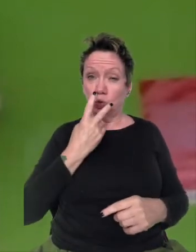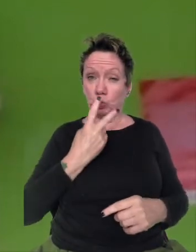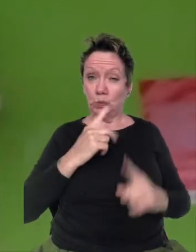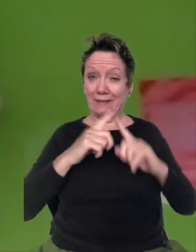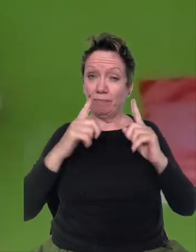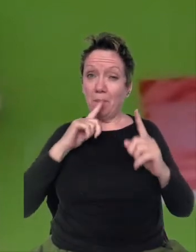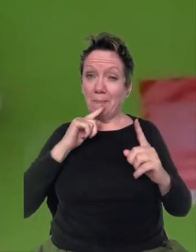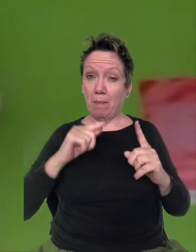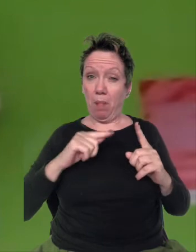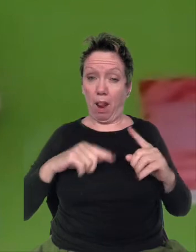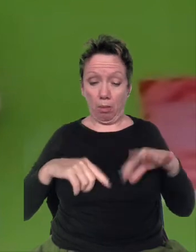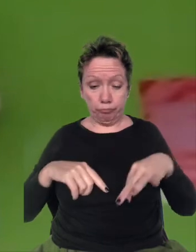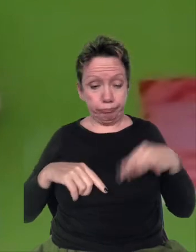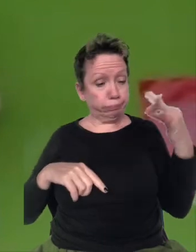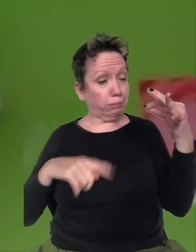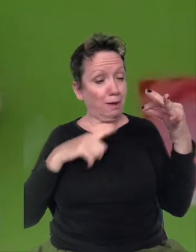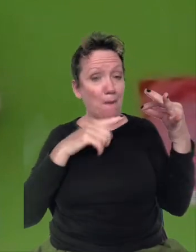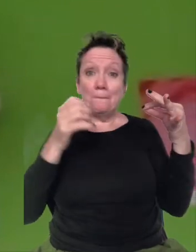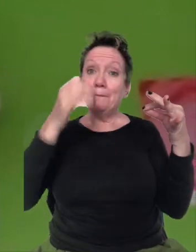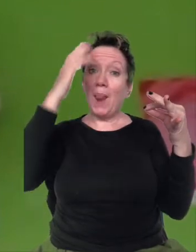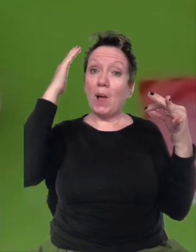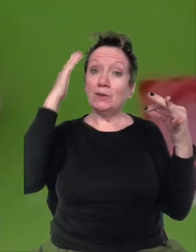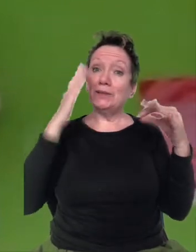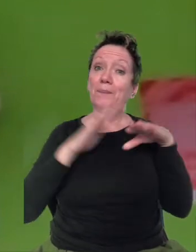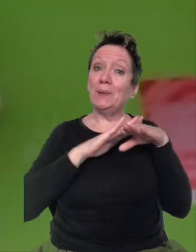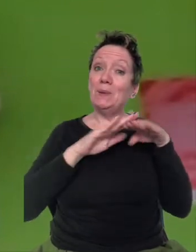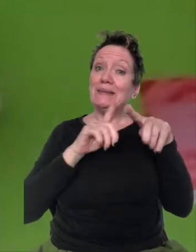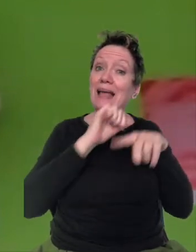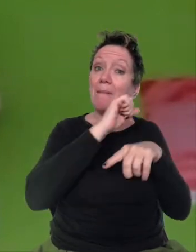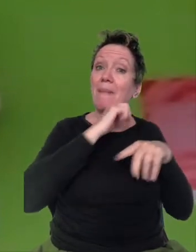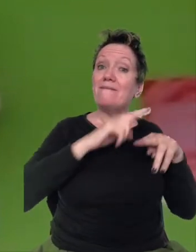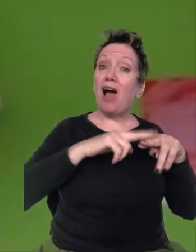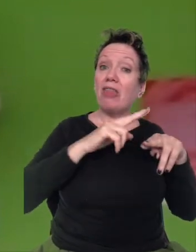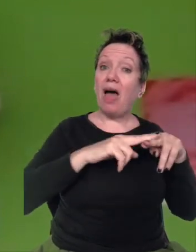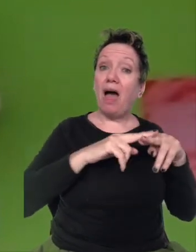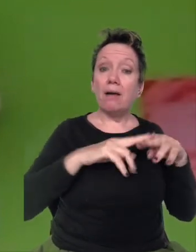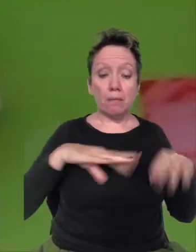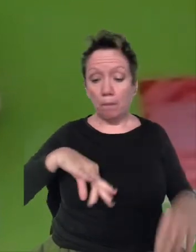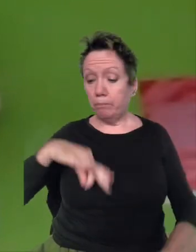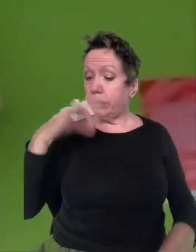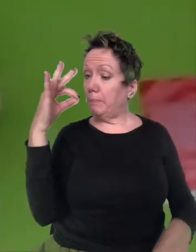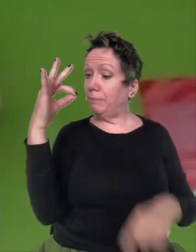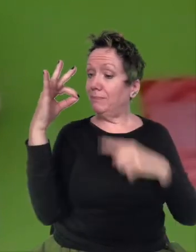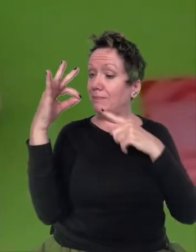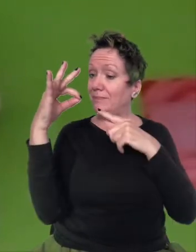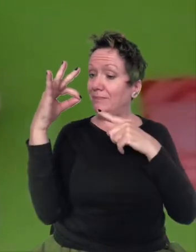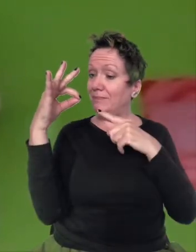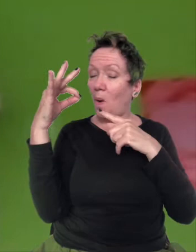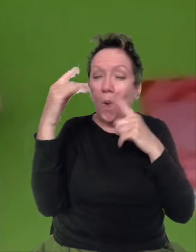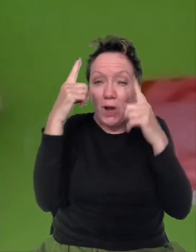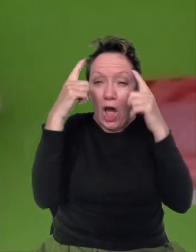blonde hair and the blue eyes that shine on my father's side of the tree and another, well even tighter black.